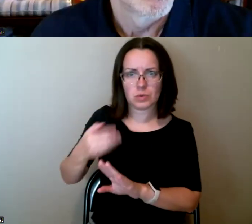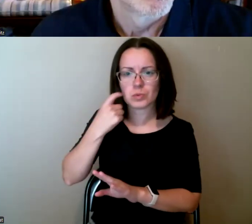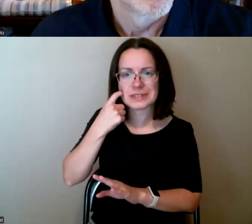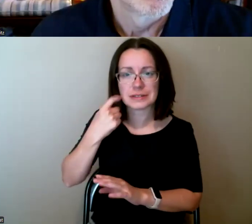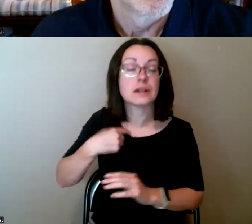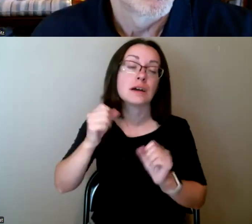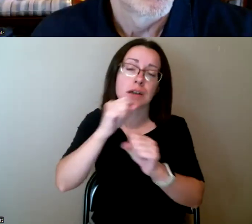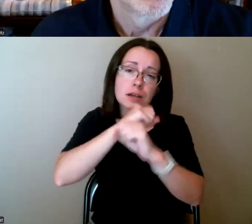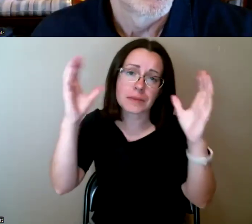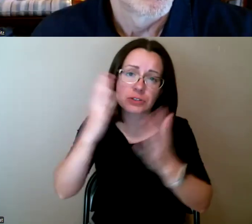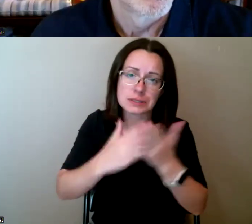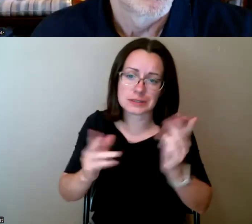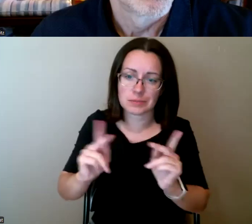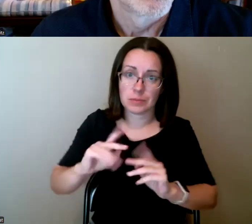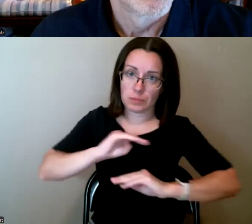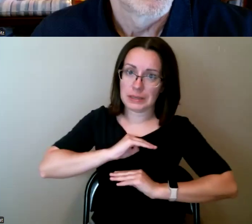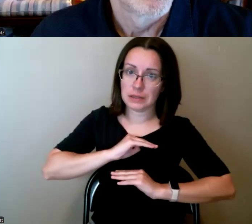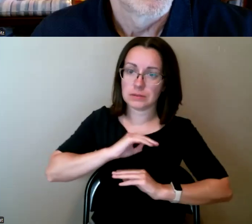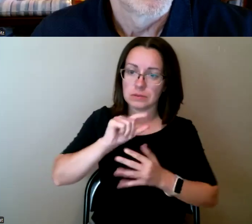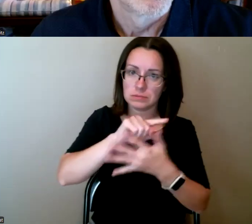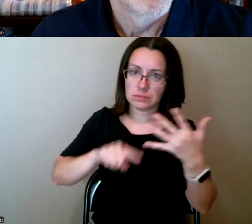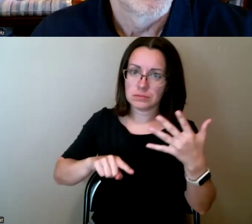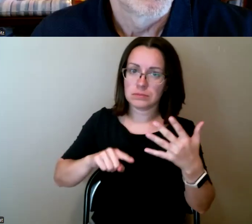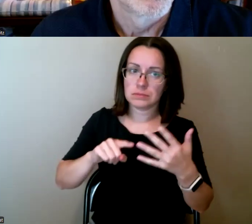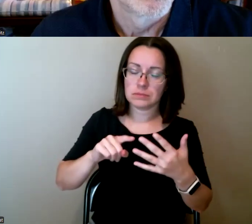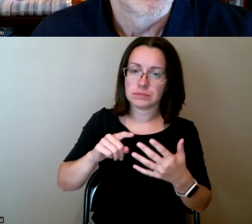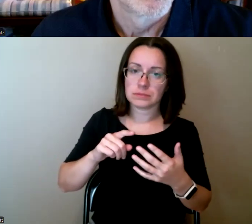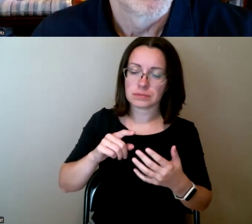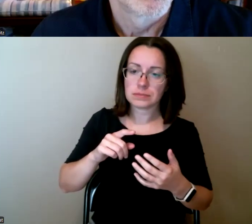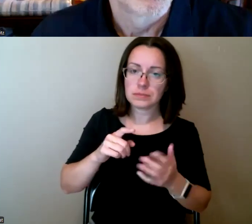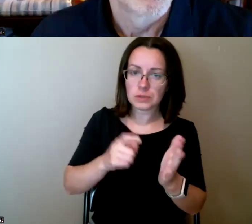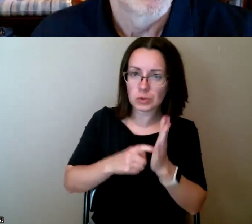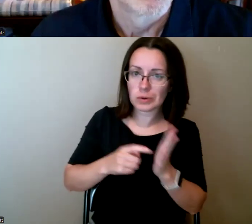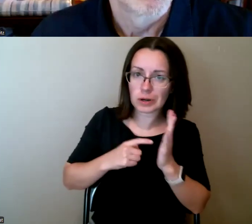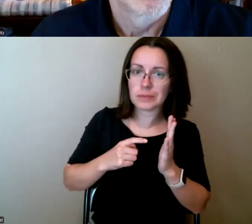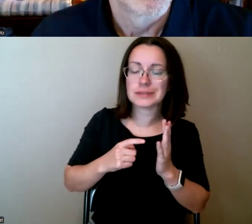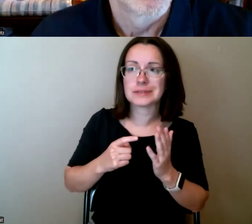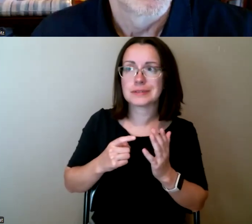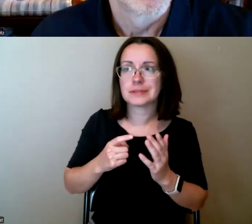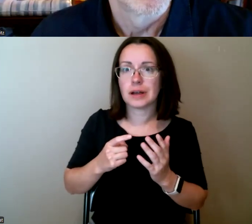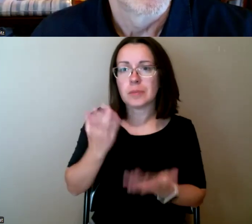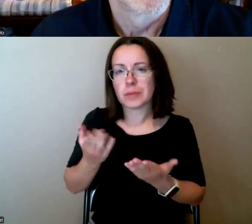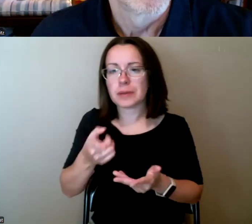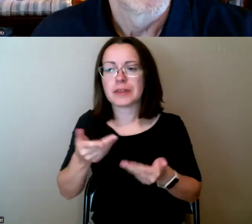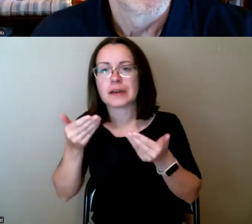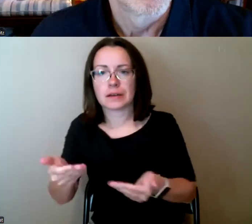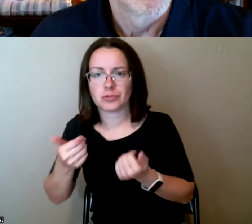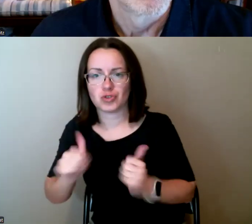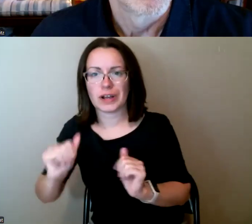terminal illness within six months and try to do something themselves before considering or